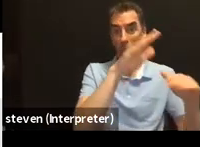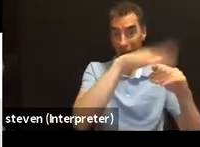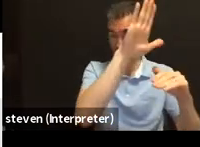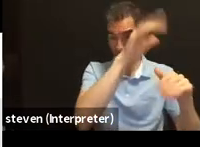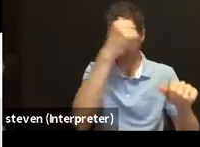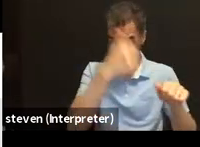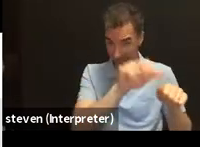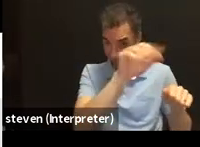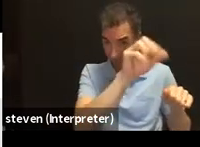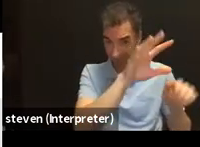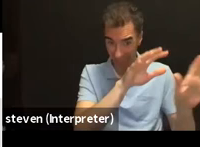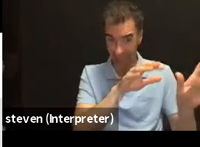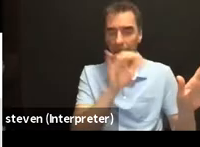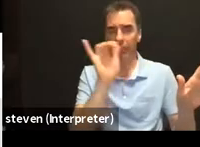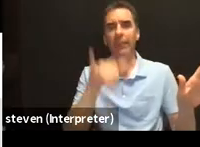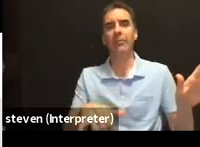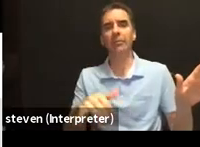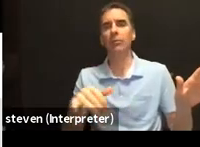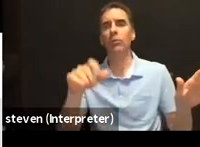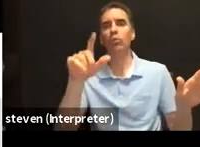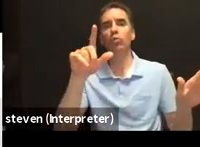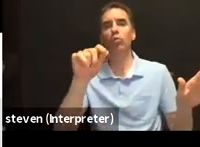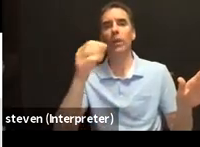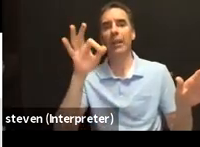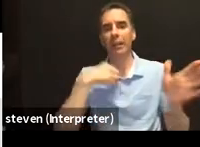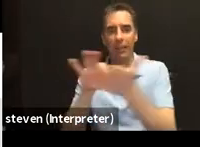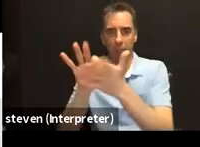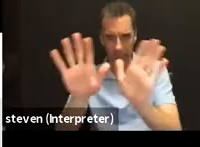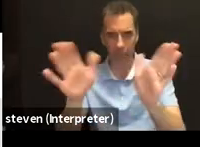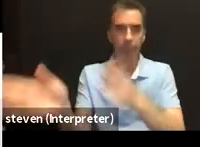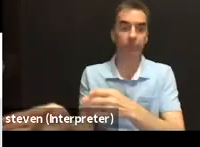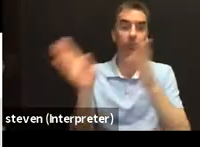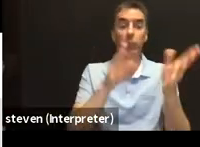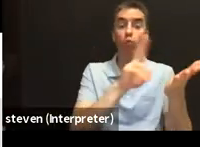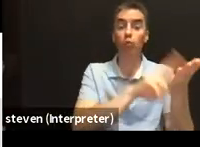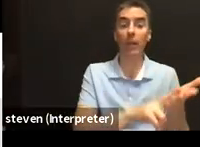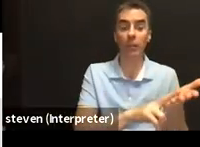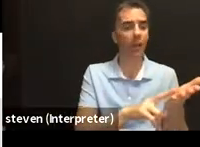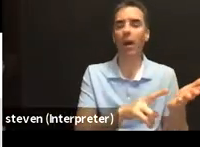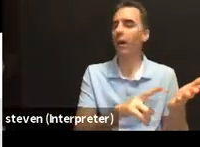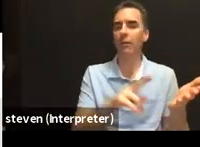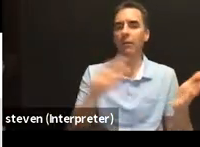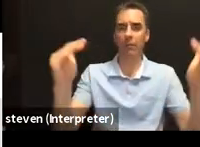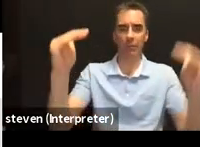maria.rodriguez: And that's what we captured during the point in time count or actual registry only is accounted for 19 of them and not going to be for most